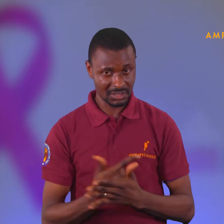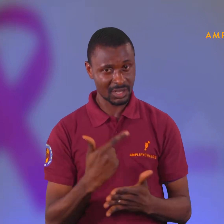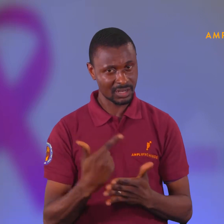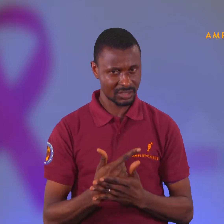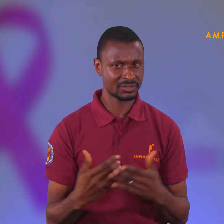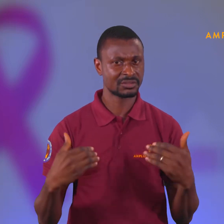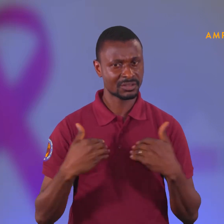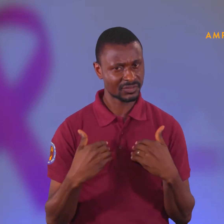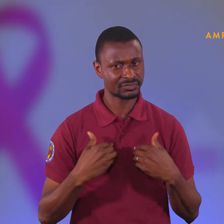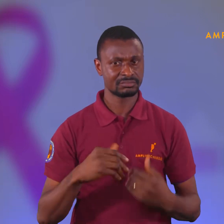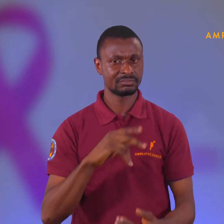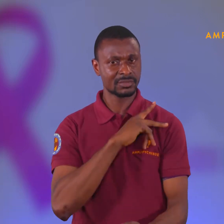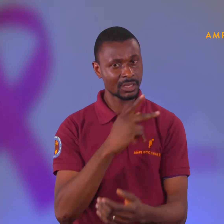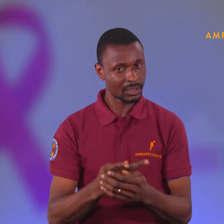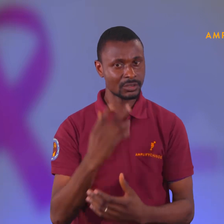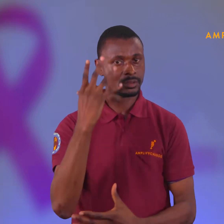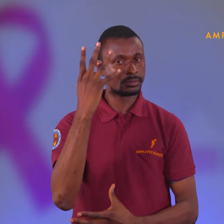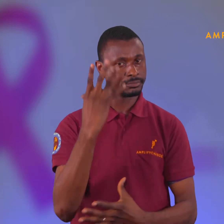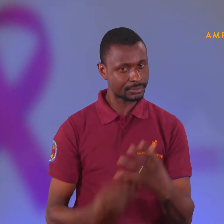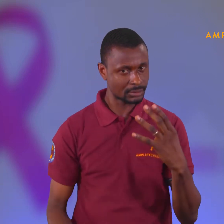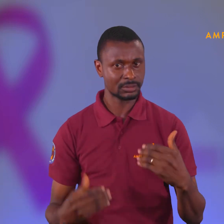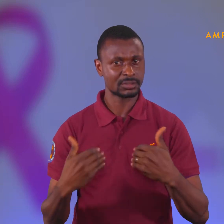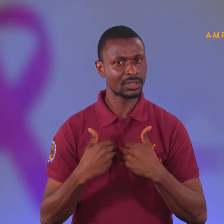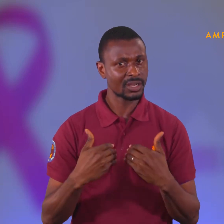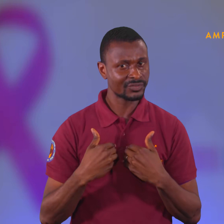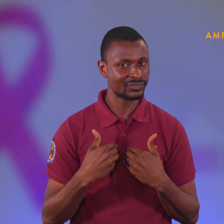We have learnt that in Ghana, there are situations that the laws permit abortion.